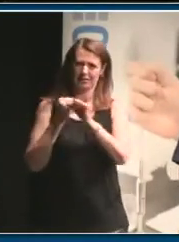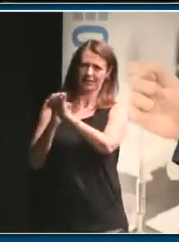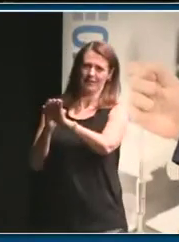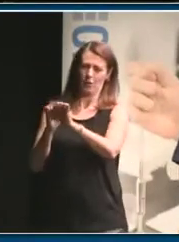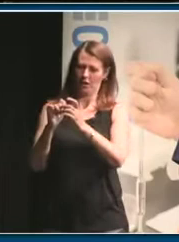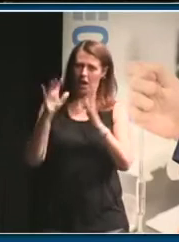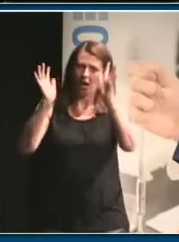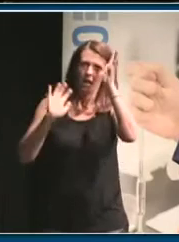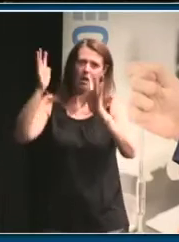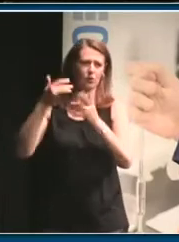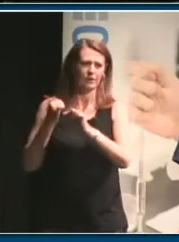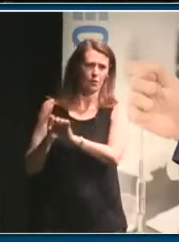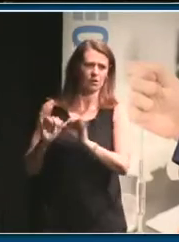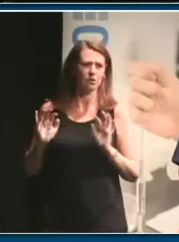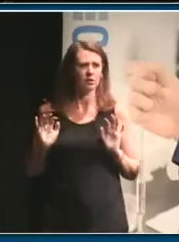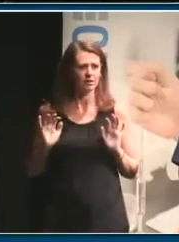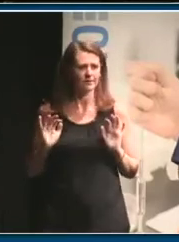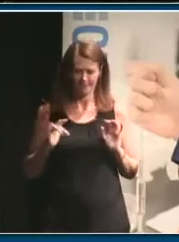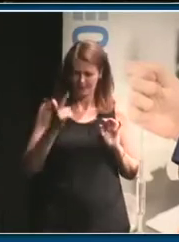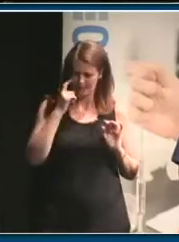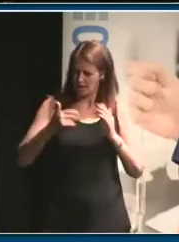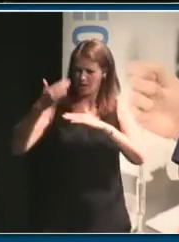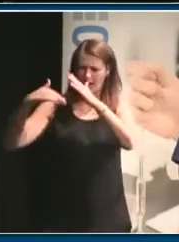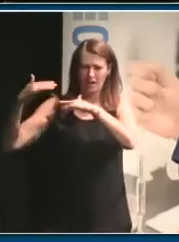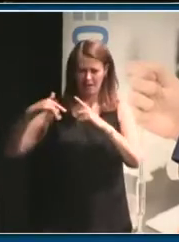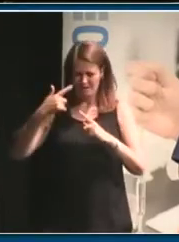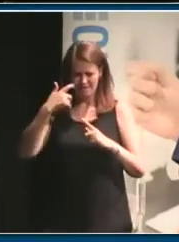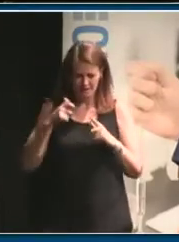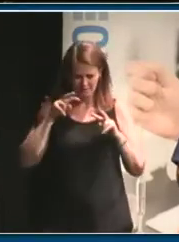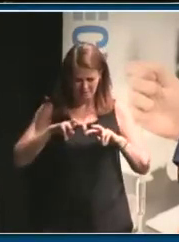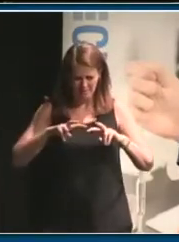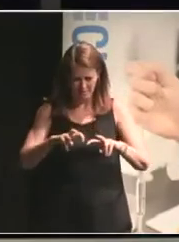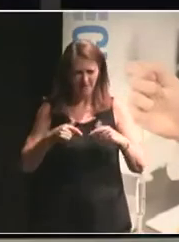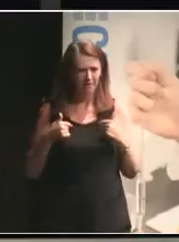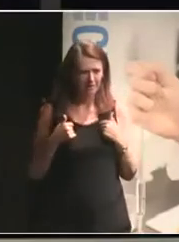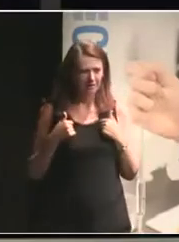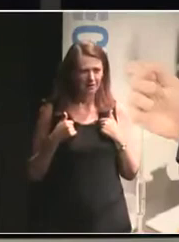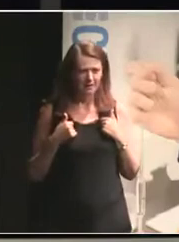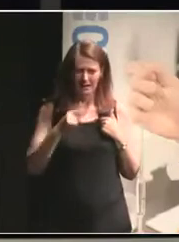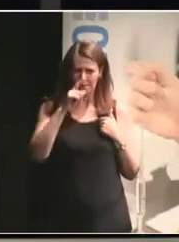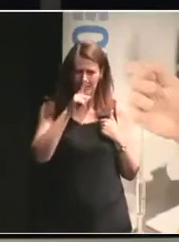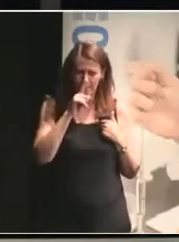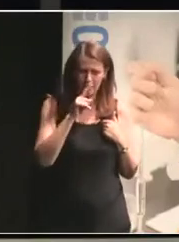What I have found in my in my history is that people who are philanthropic that want